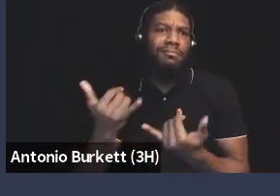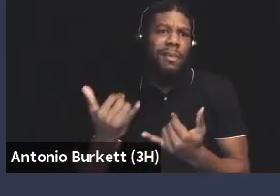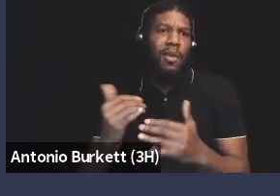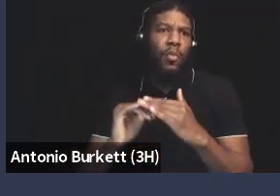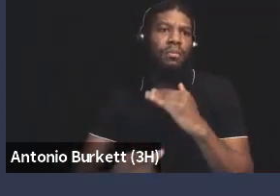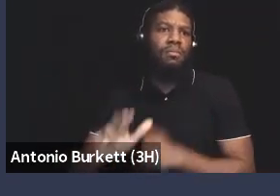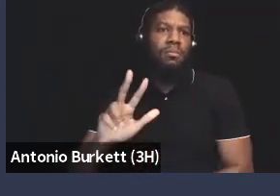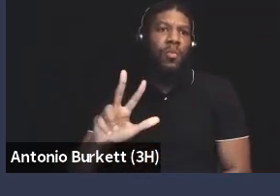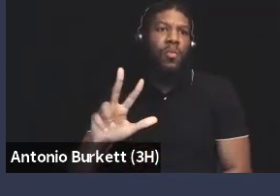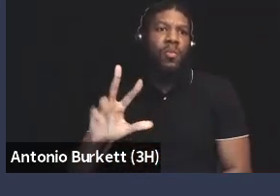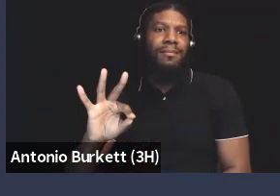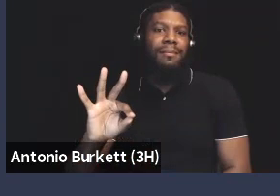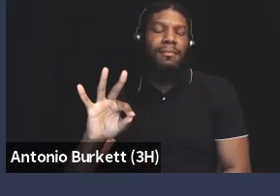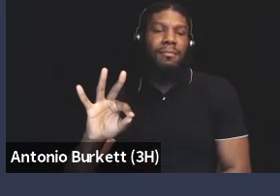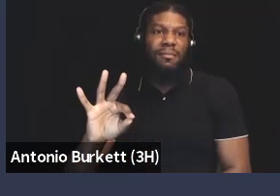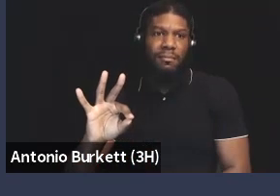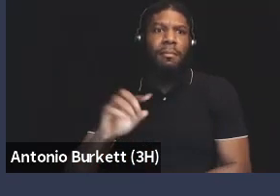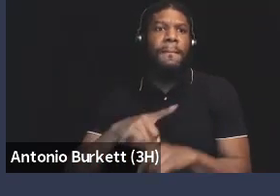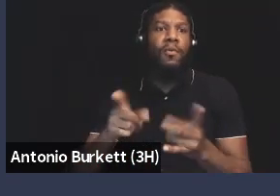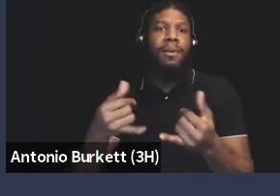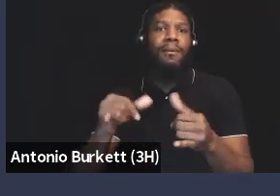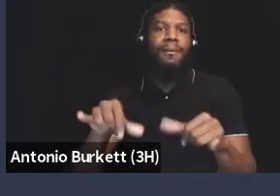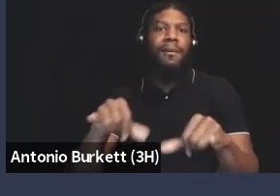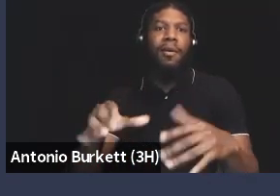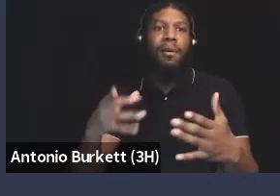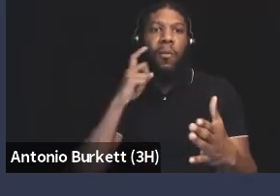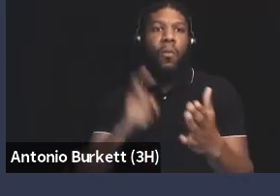seeing this interesting trend where there's like a group of students who are like in their 20s